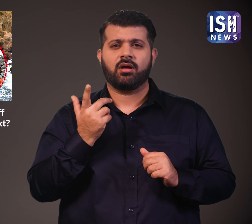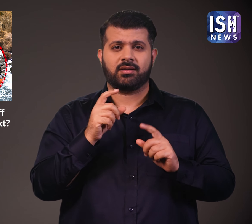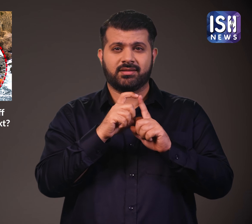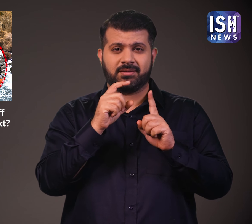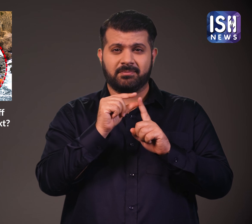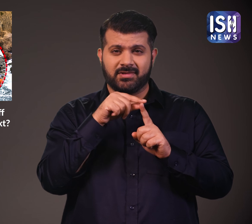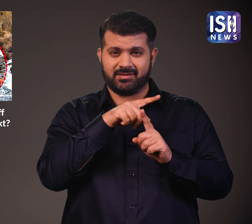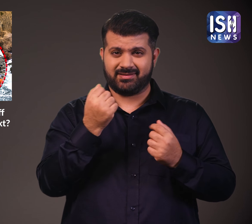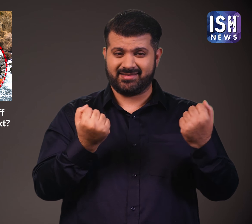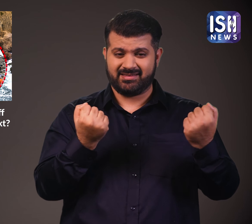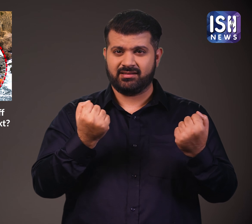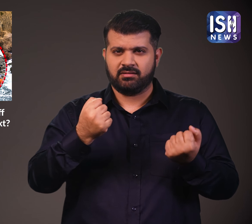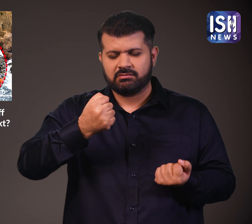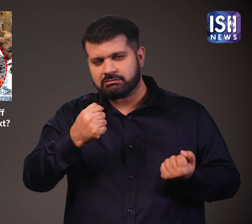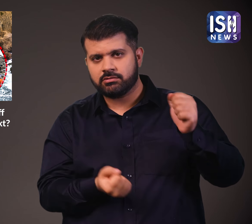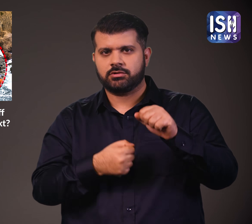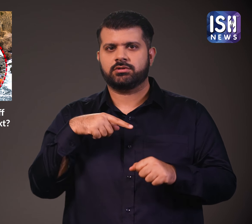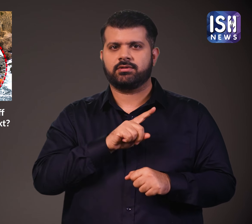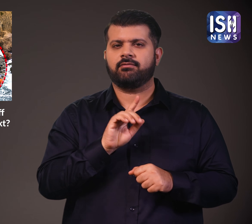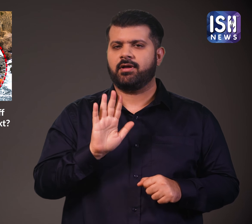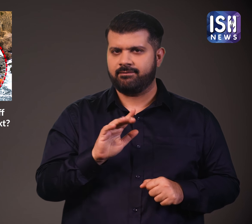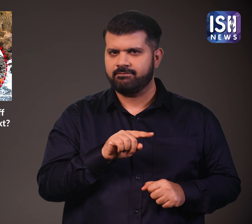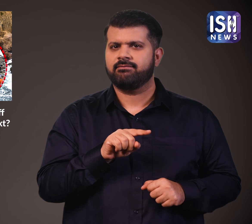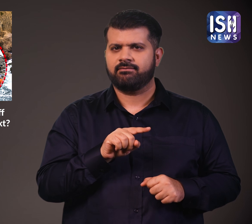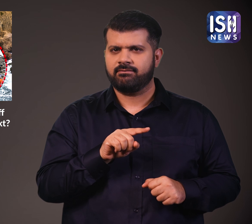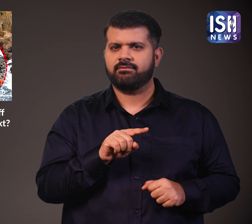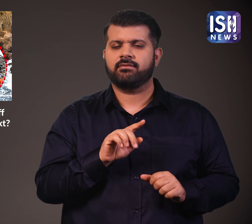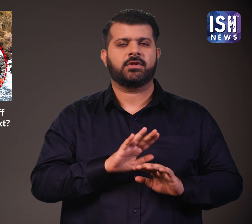as Dr Patel deliberately drove the car off the cliff.